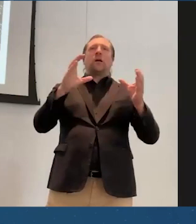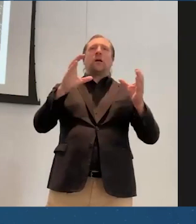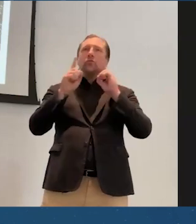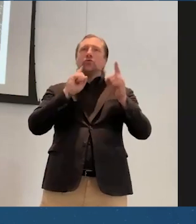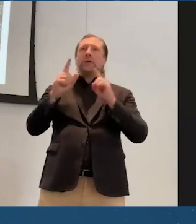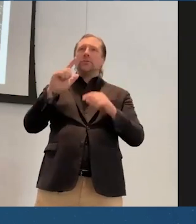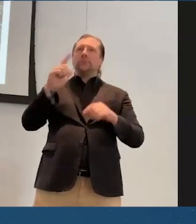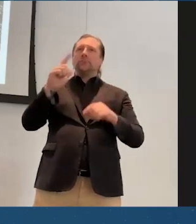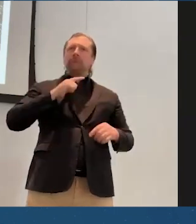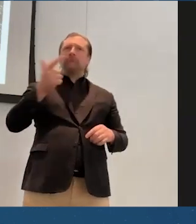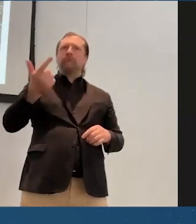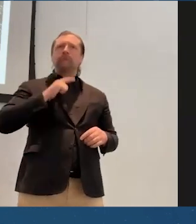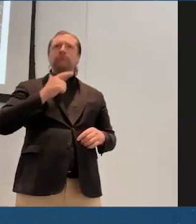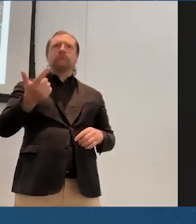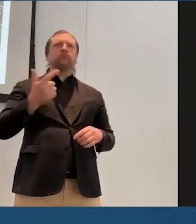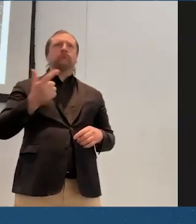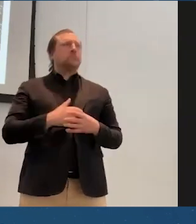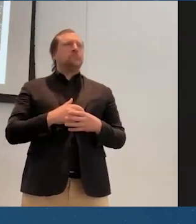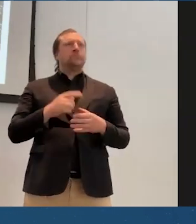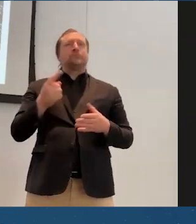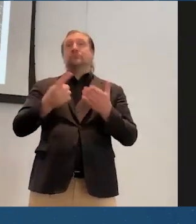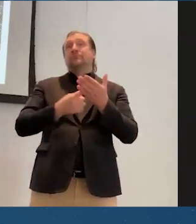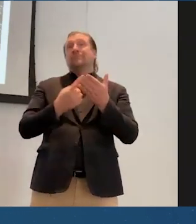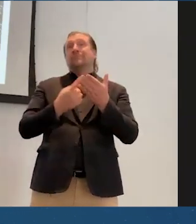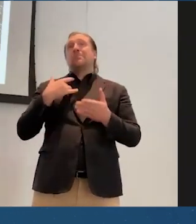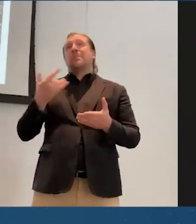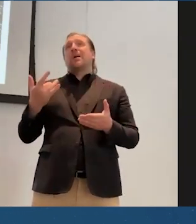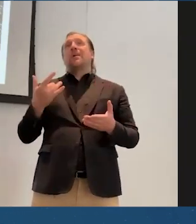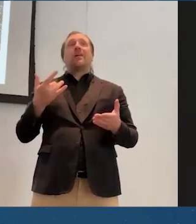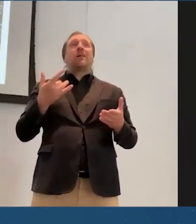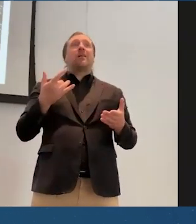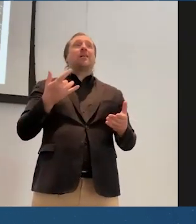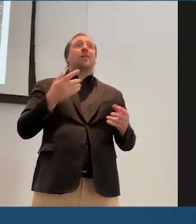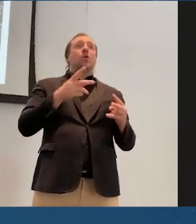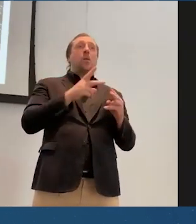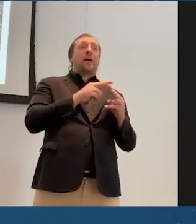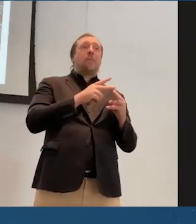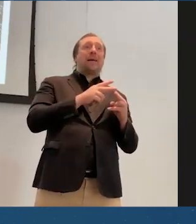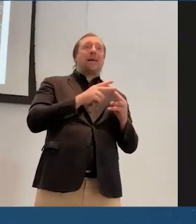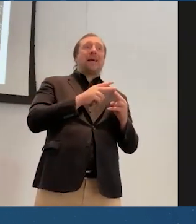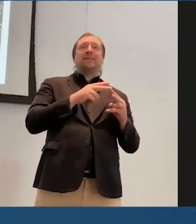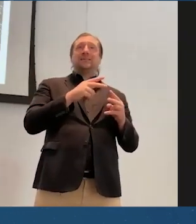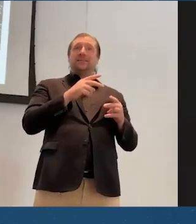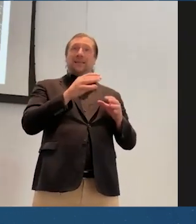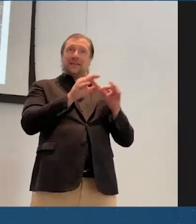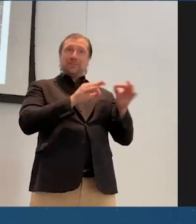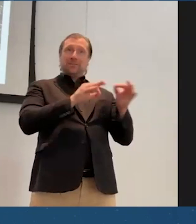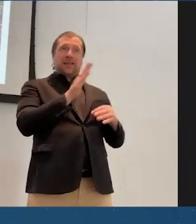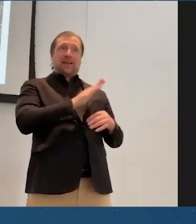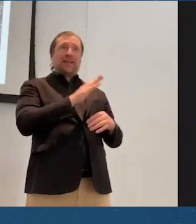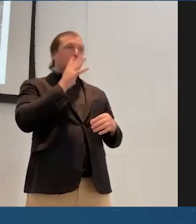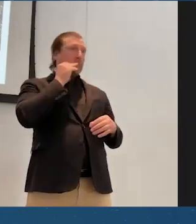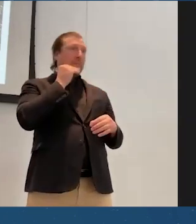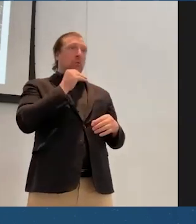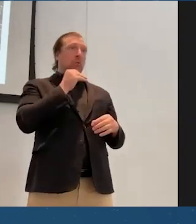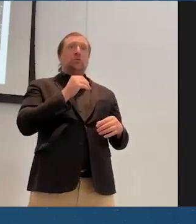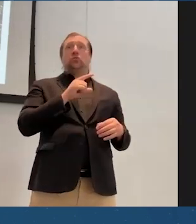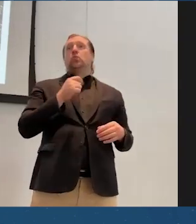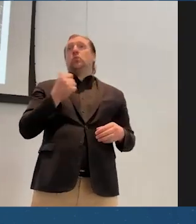back and forth and sometimes companions explaining their experience to their loved